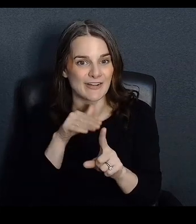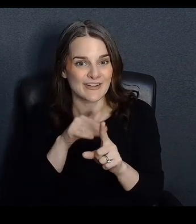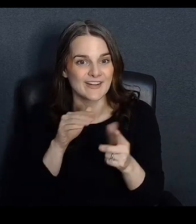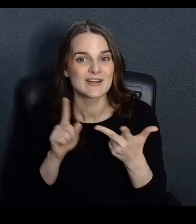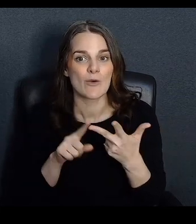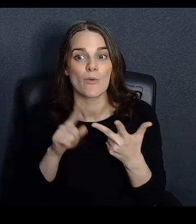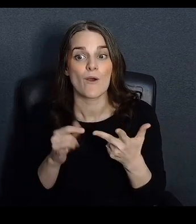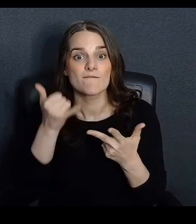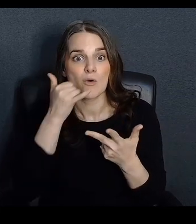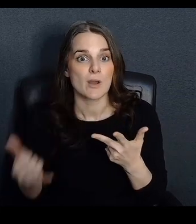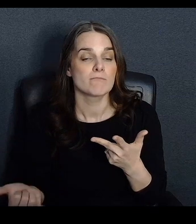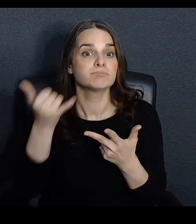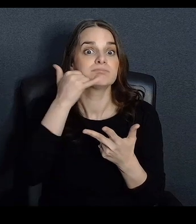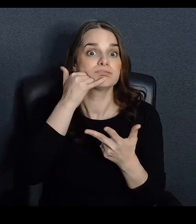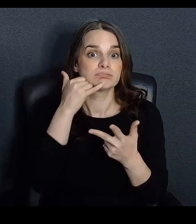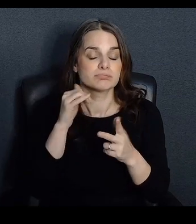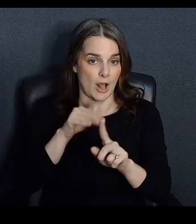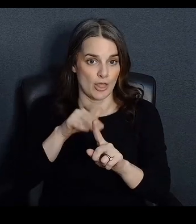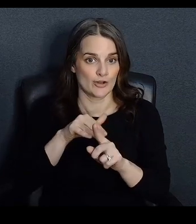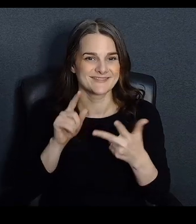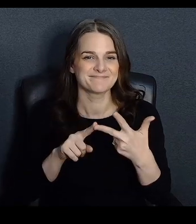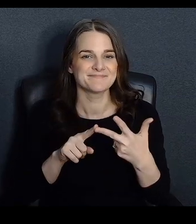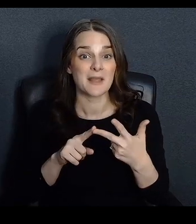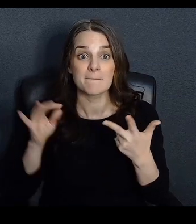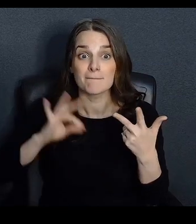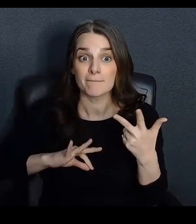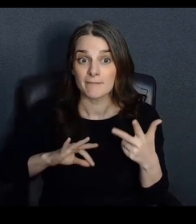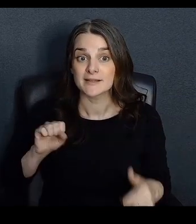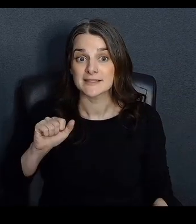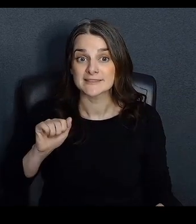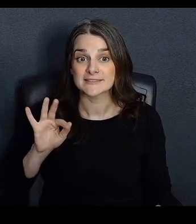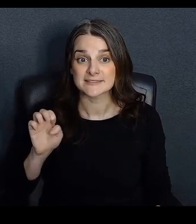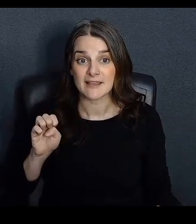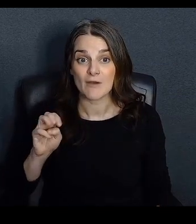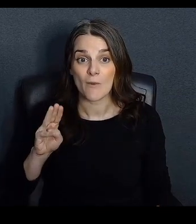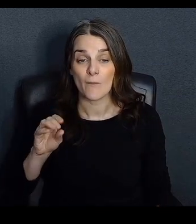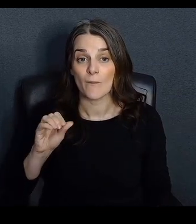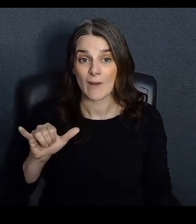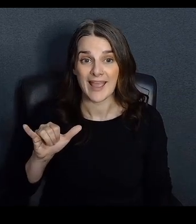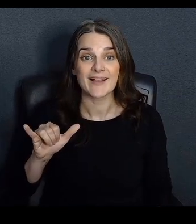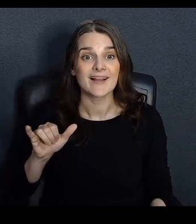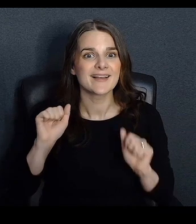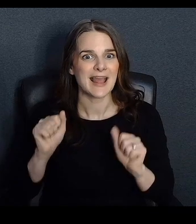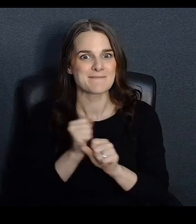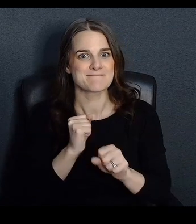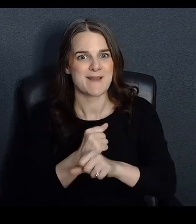than your incoming phone call alert. So the benefit of that SafeWave wristband is that you can make those vibrations,